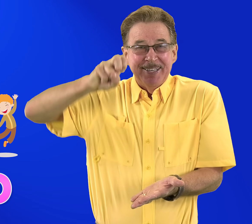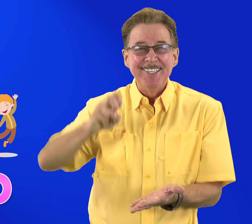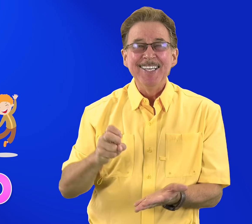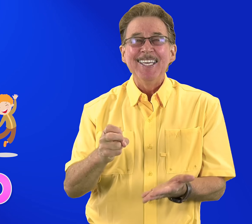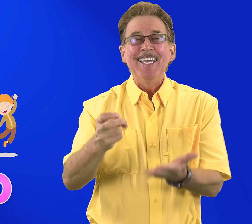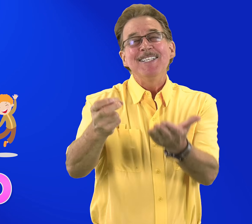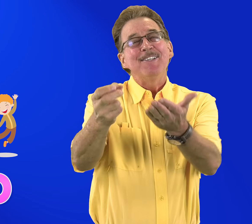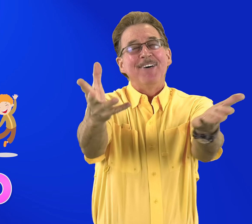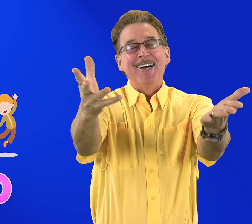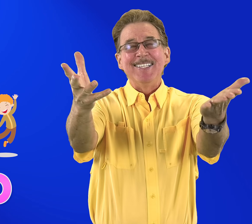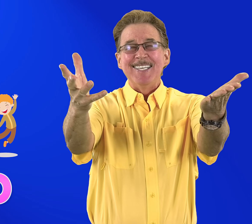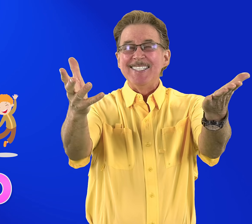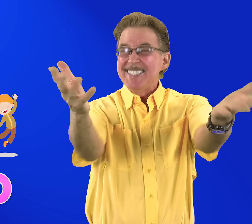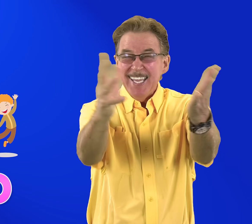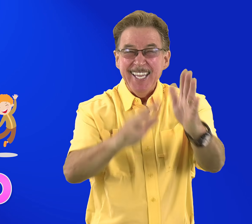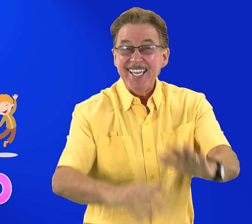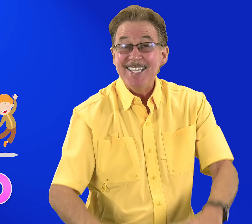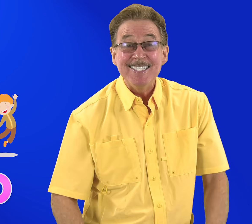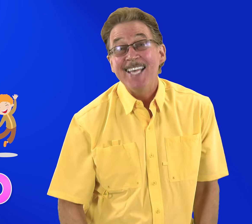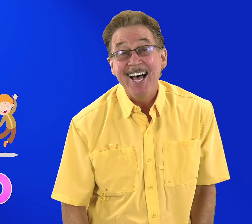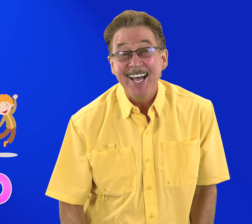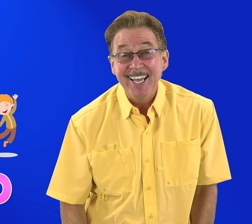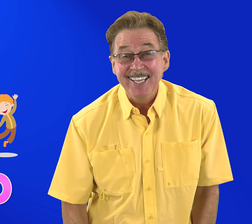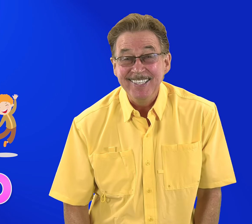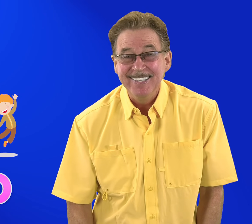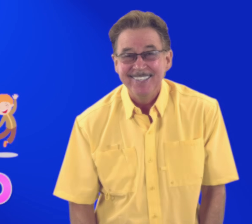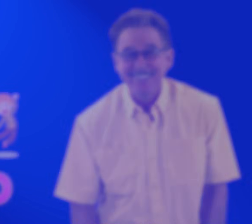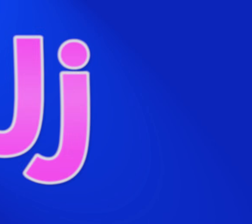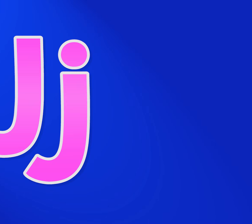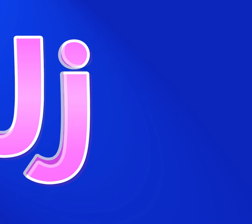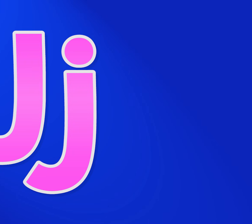It's fun to sing and sign